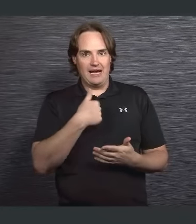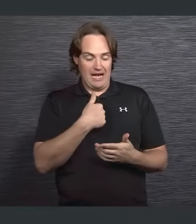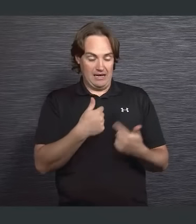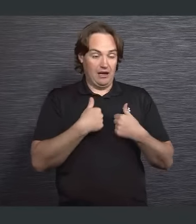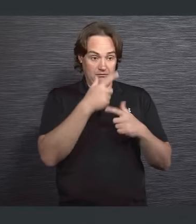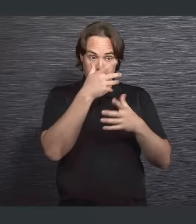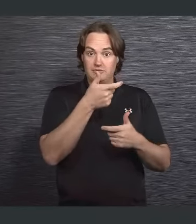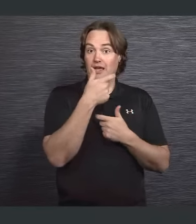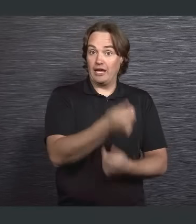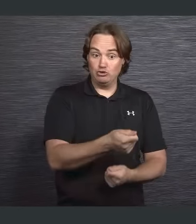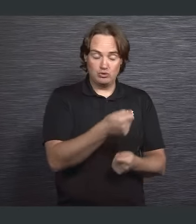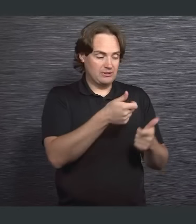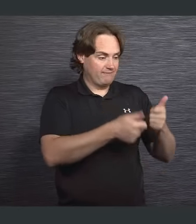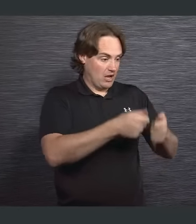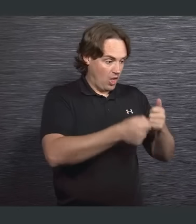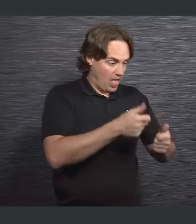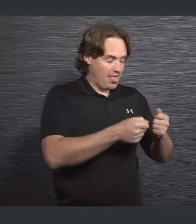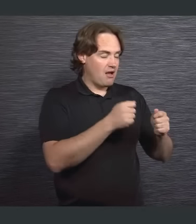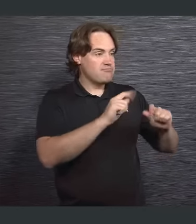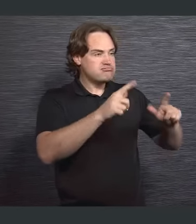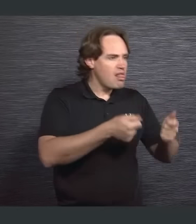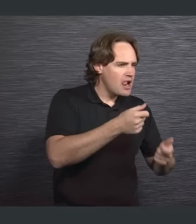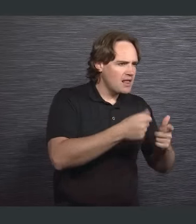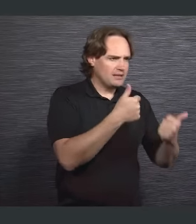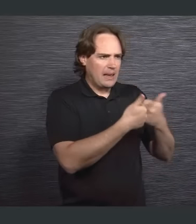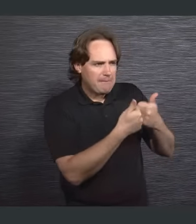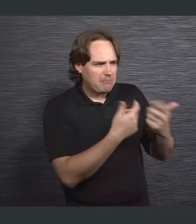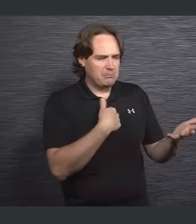as I am, to read a script that was a true story that